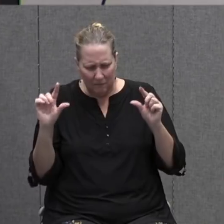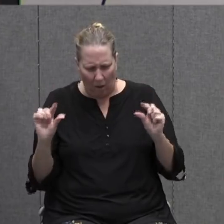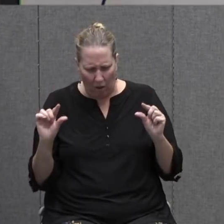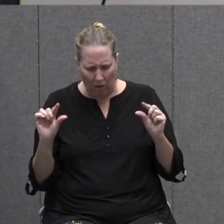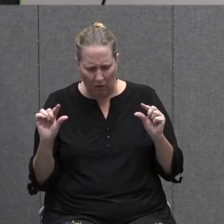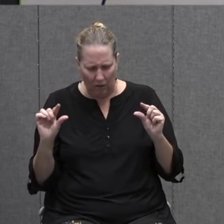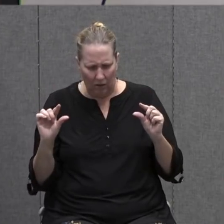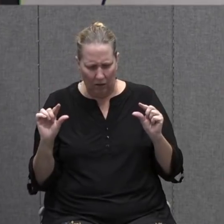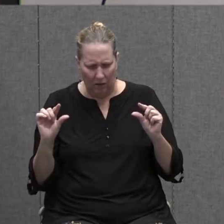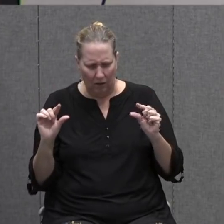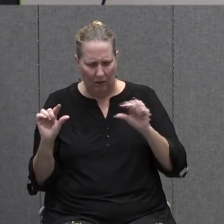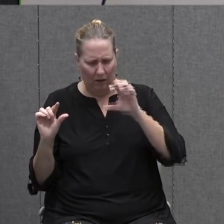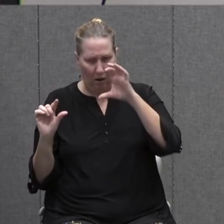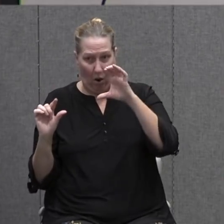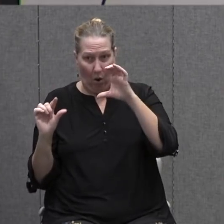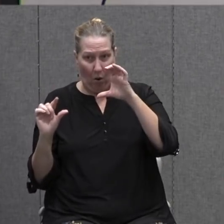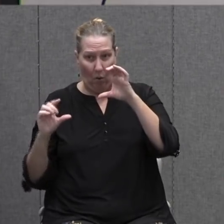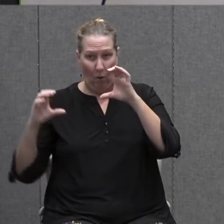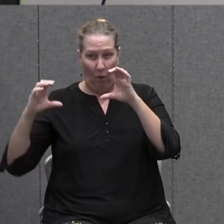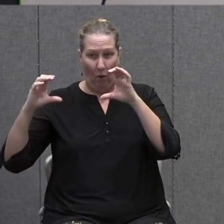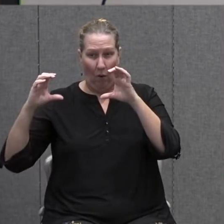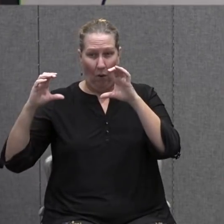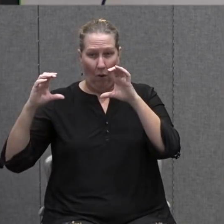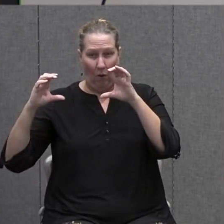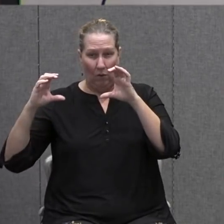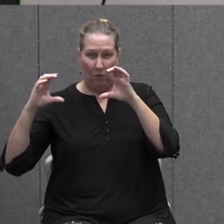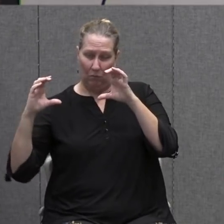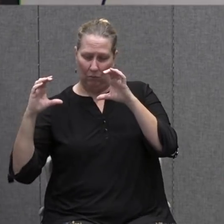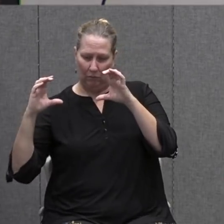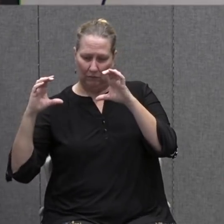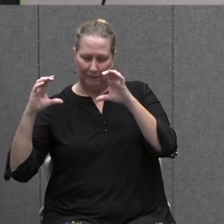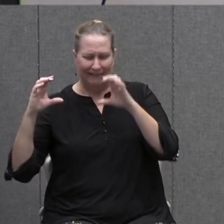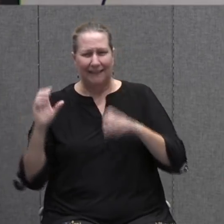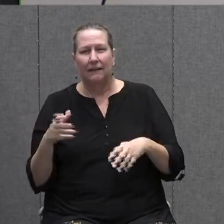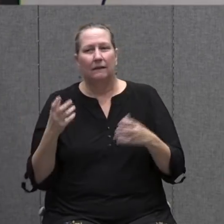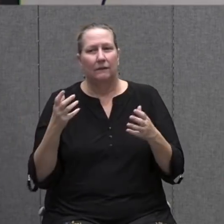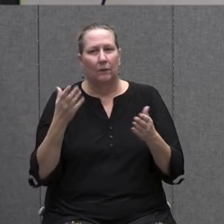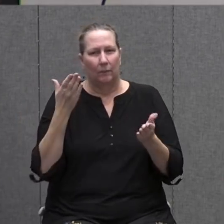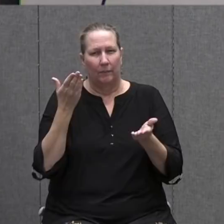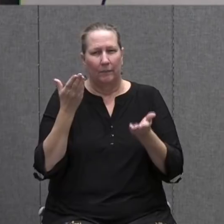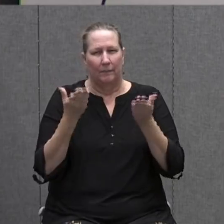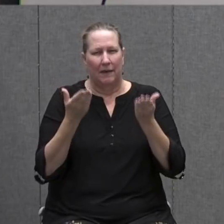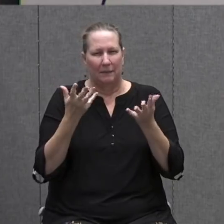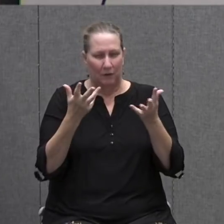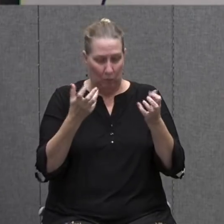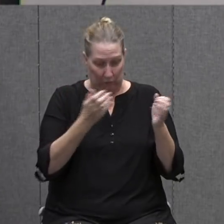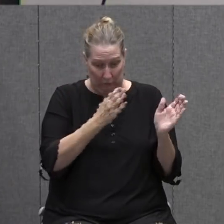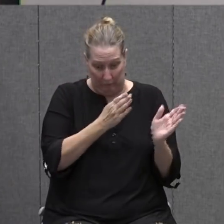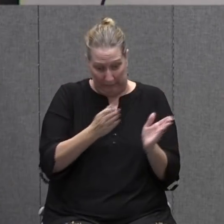so that it really looked like it was supposed to. So you might want to plan out what your image would look like,